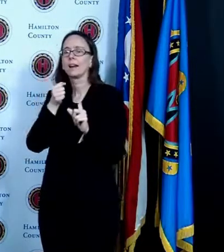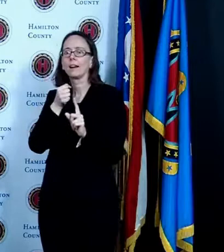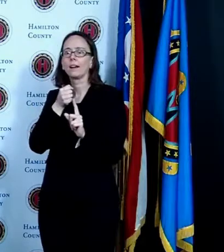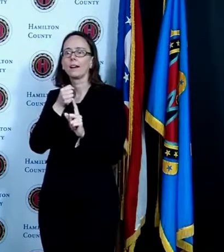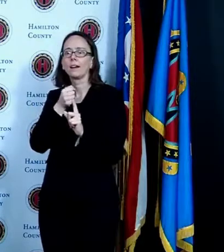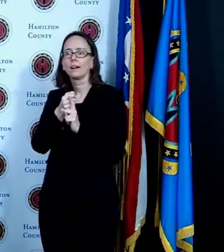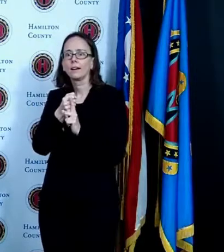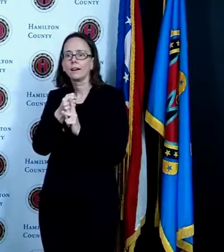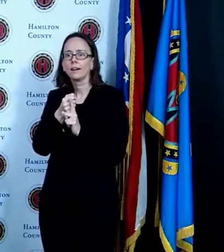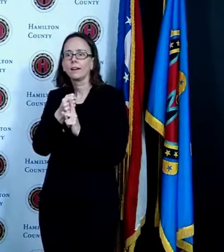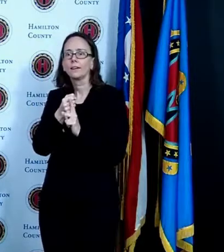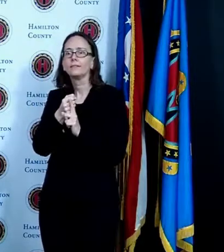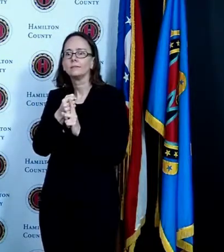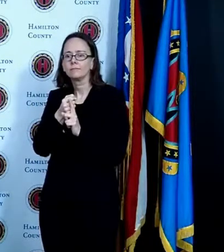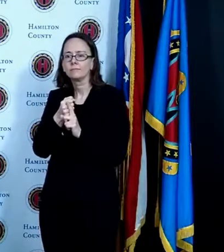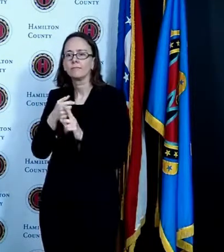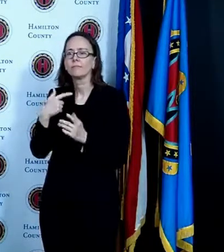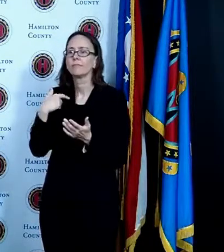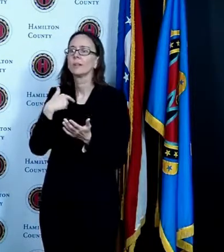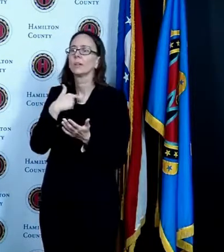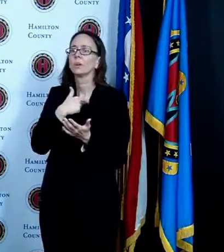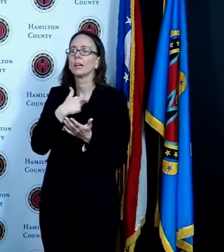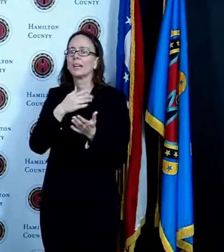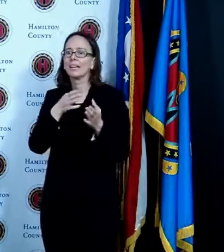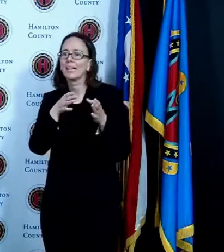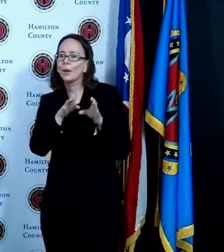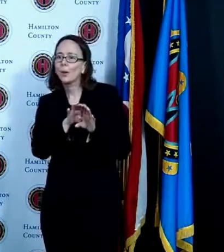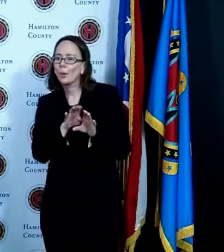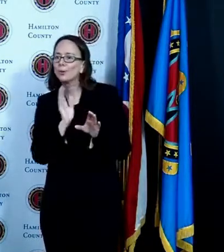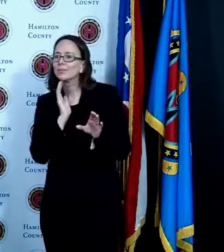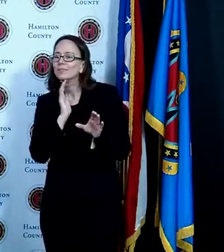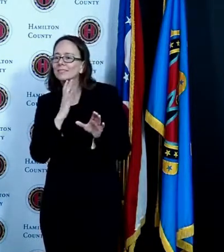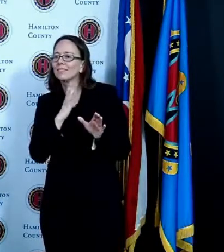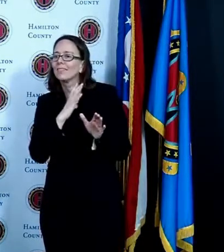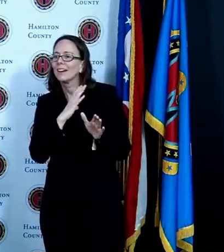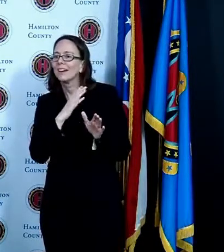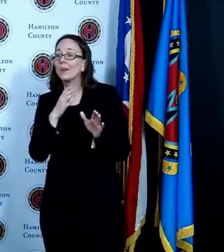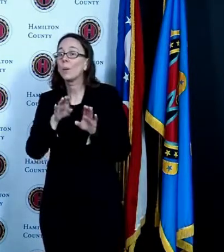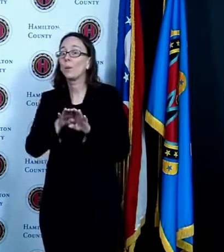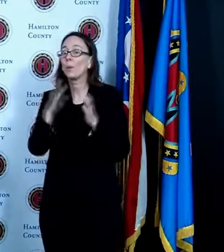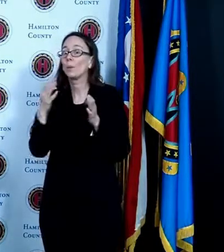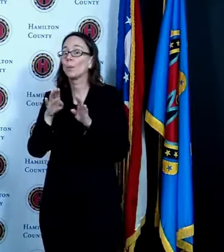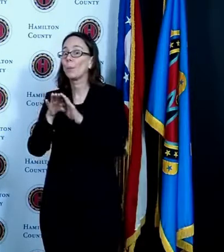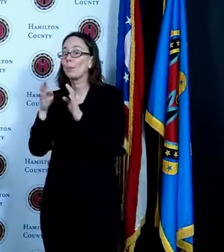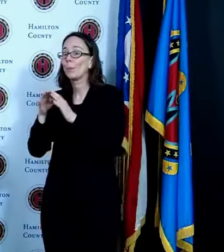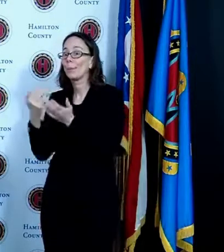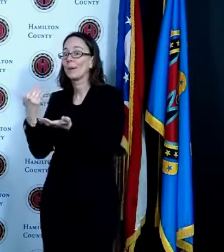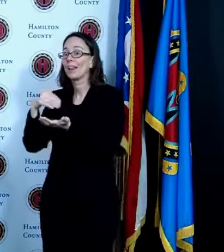to reopen we have seen a significant increase and what you can't see here for